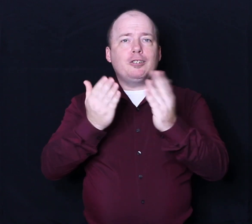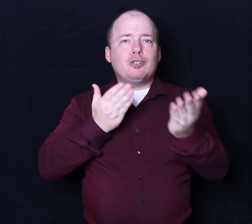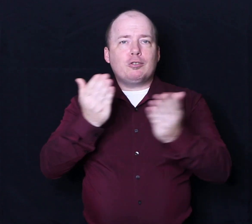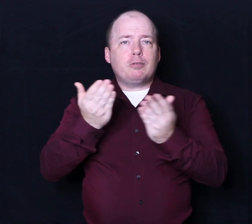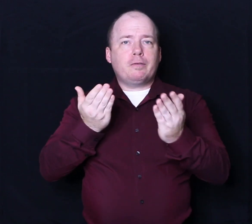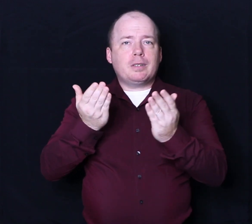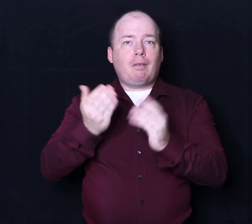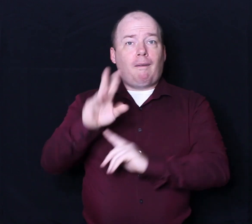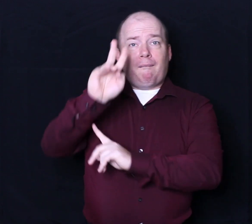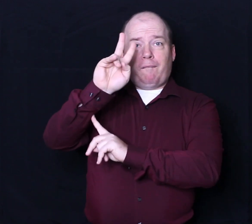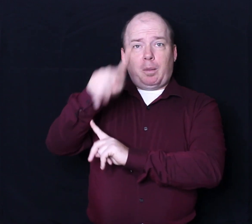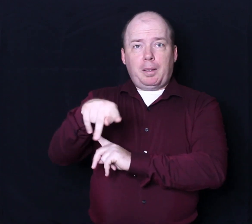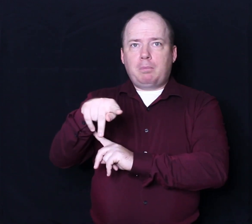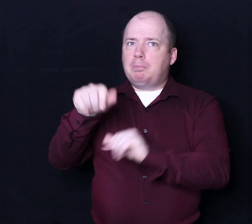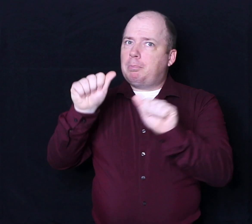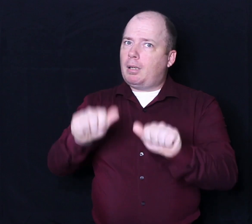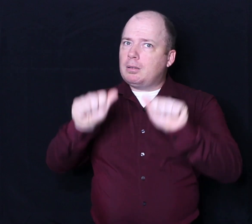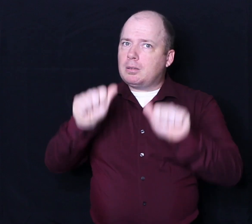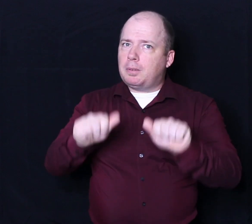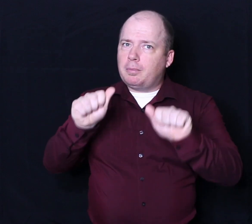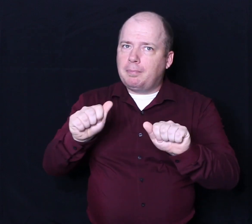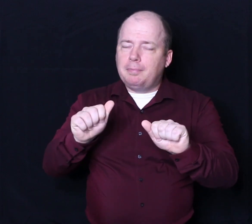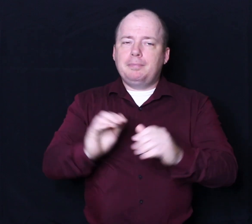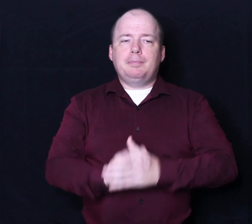services or through phone/VP.